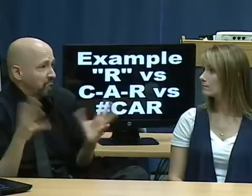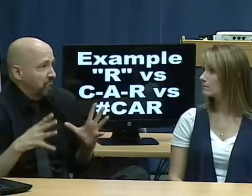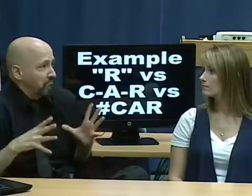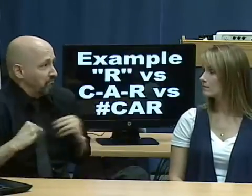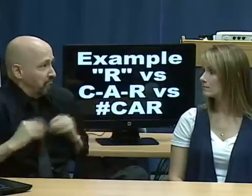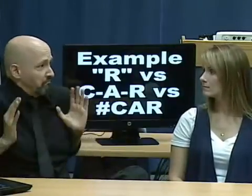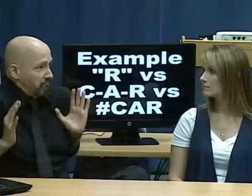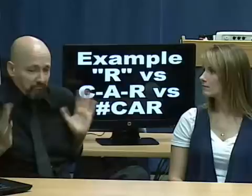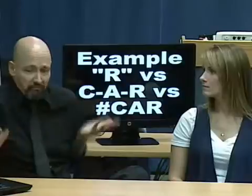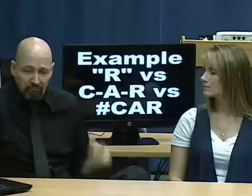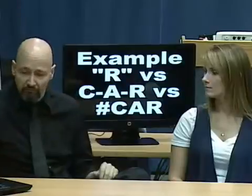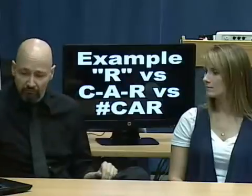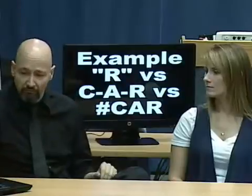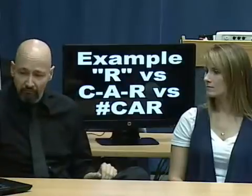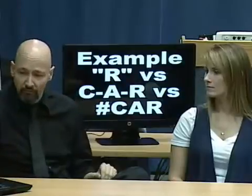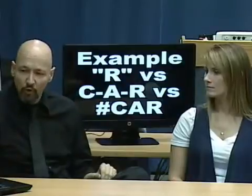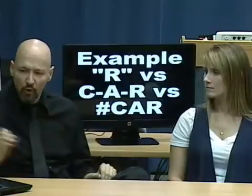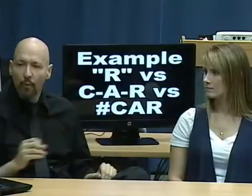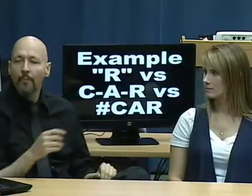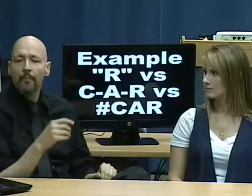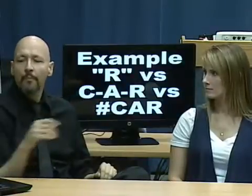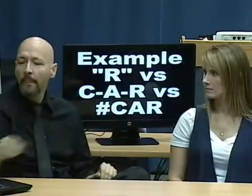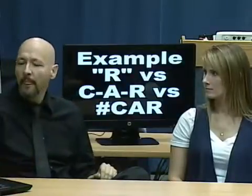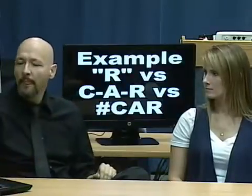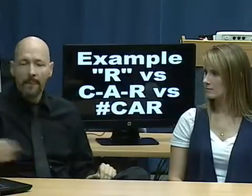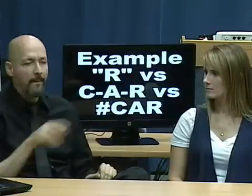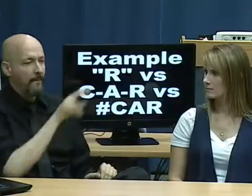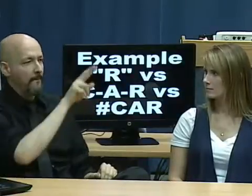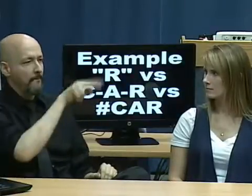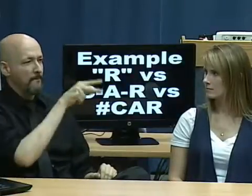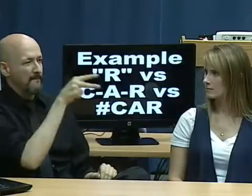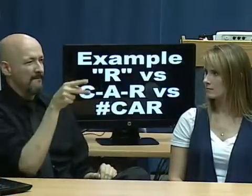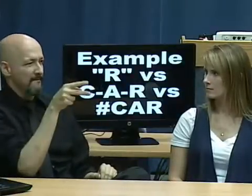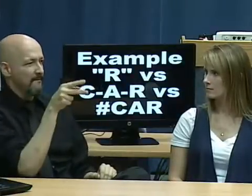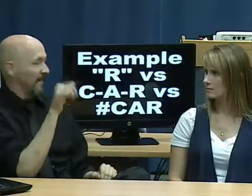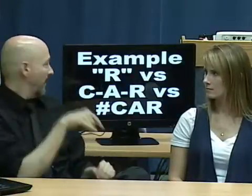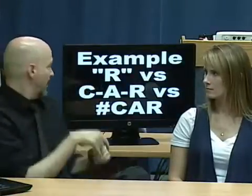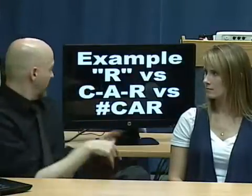It's accepted. The pound symbol...